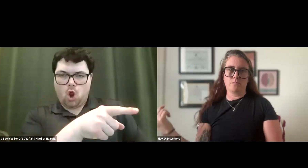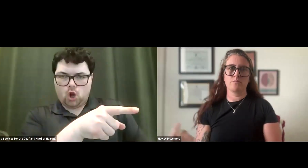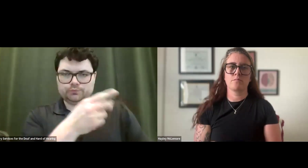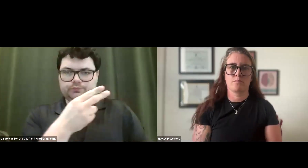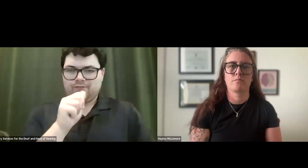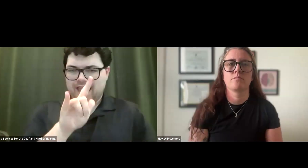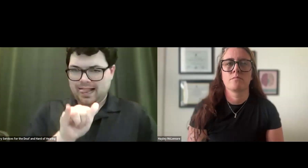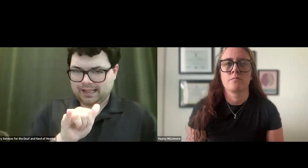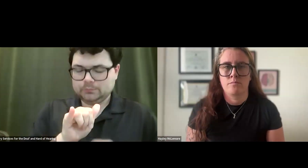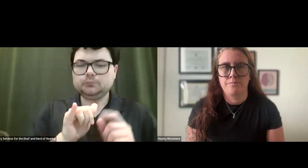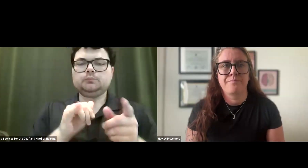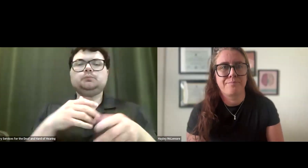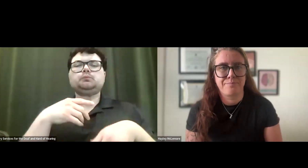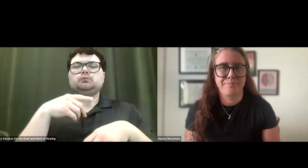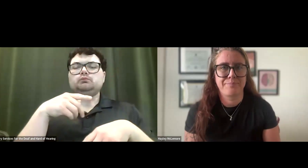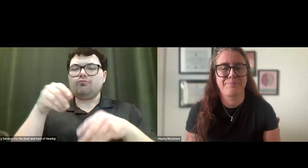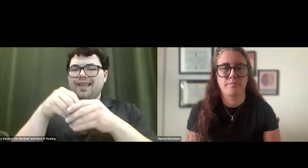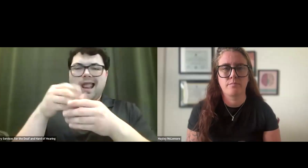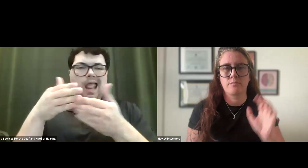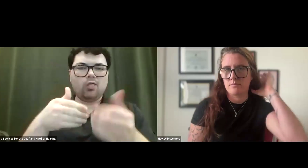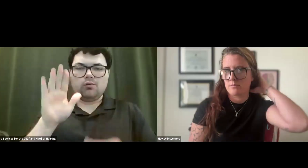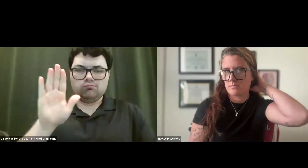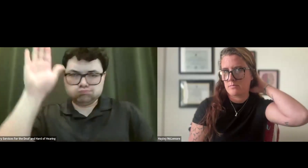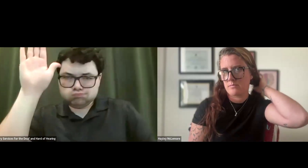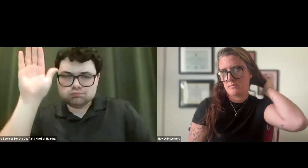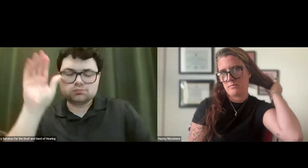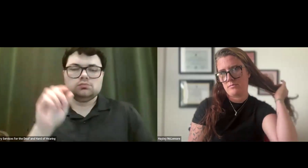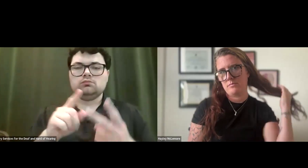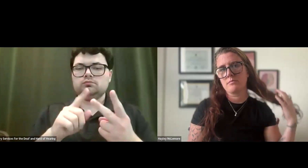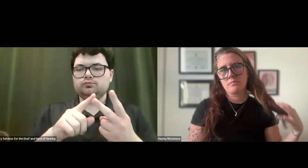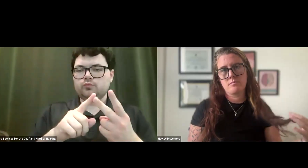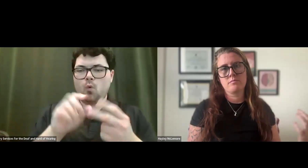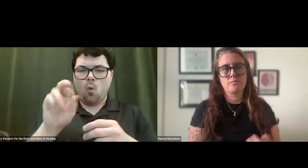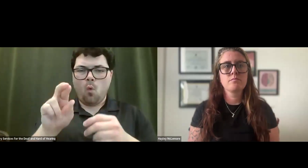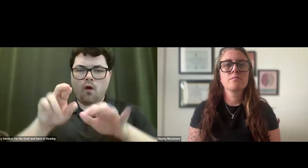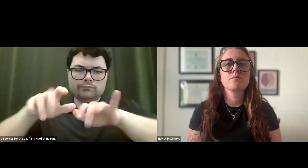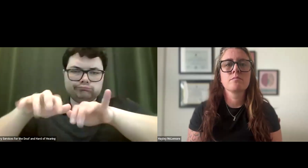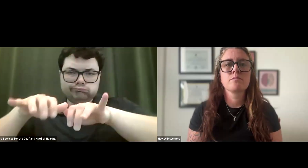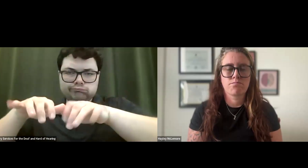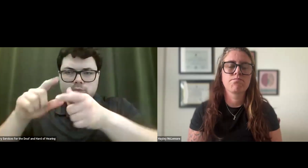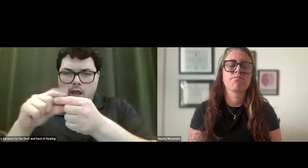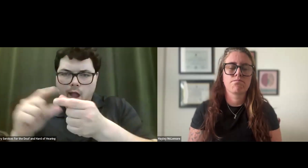are more than welcome to ask any questions to Hayley that may be needed. You can raise your hand